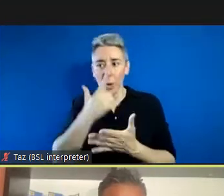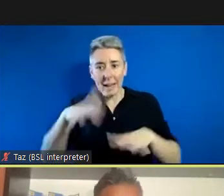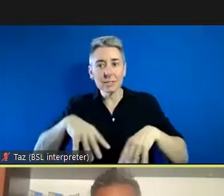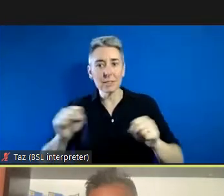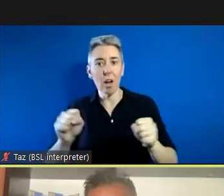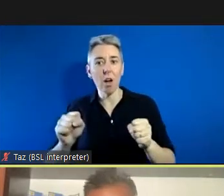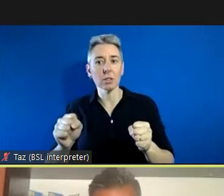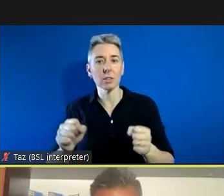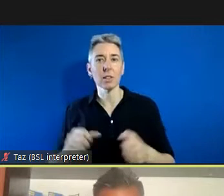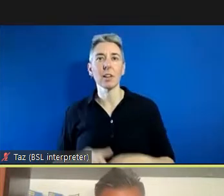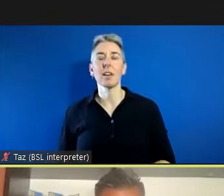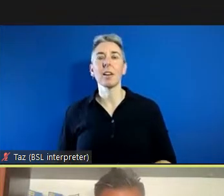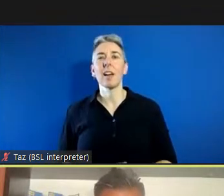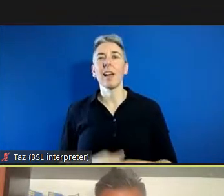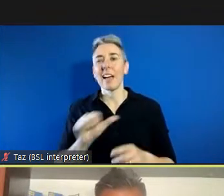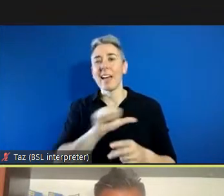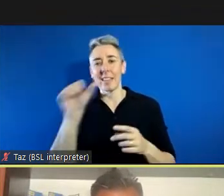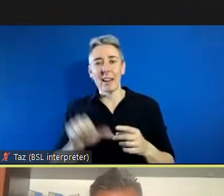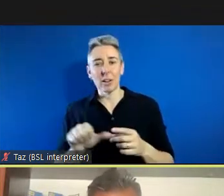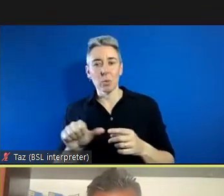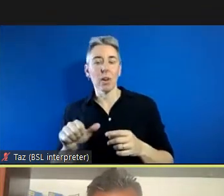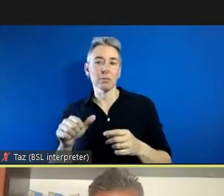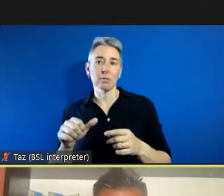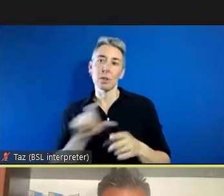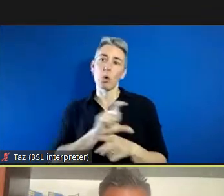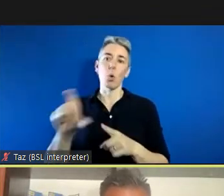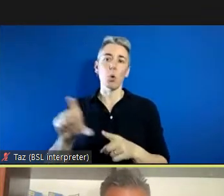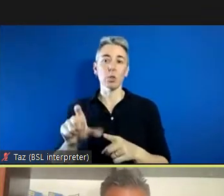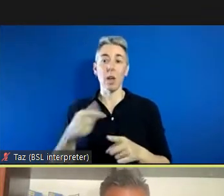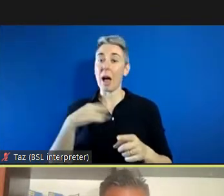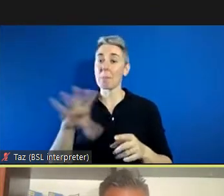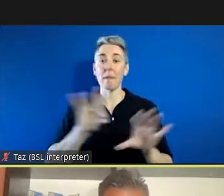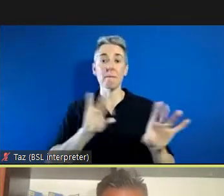everybody on this at wherever you're educated learning practitioners or workers mental health,